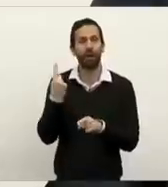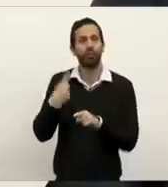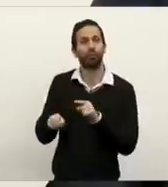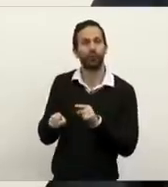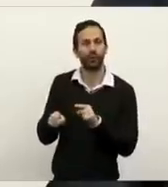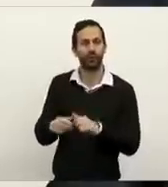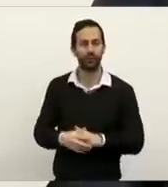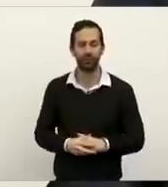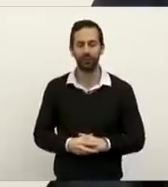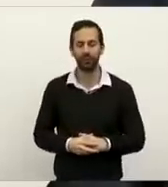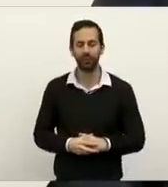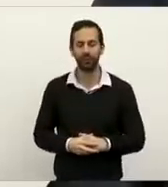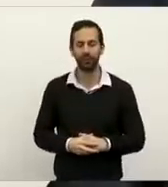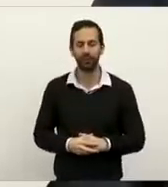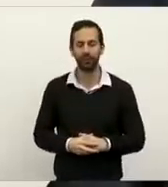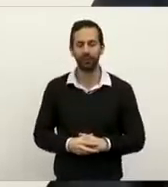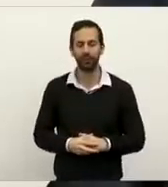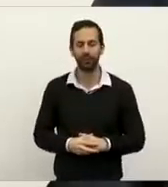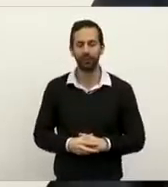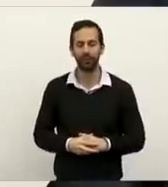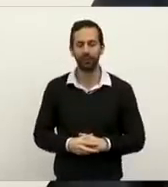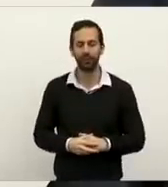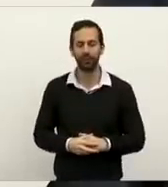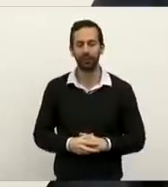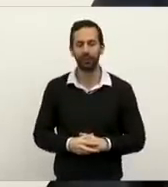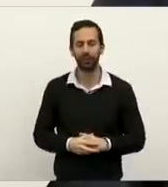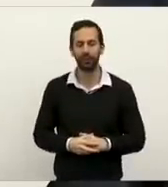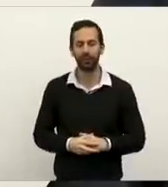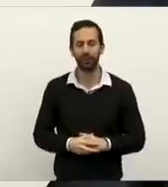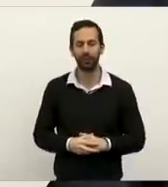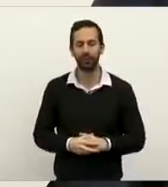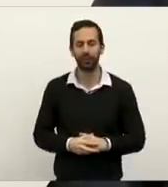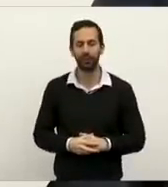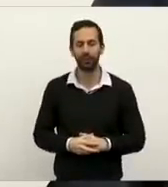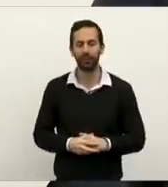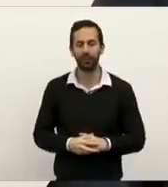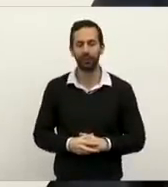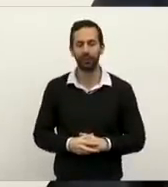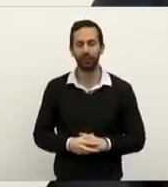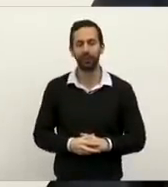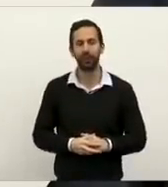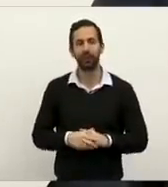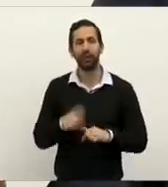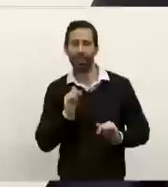and to get that a slot might be the things that they need,